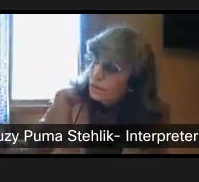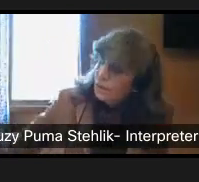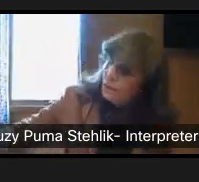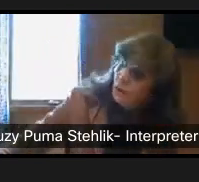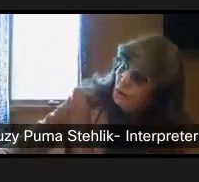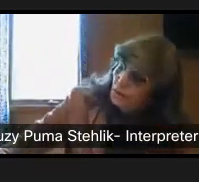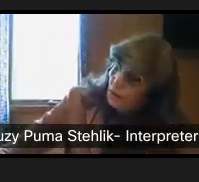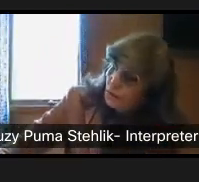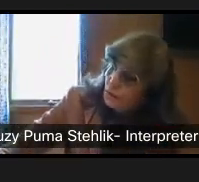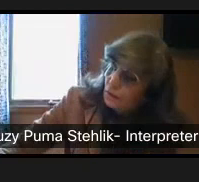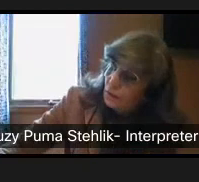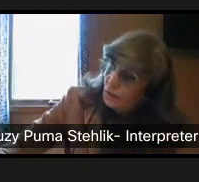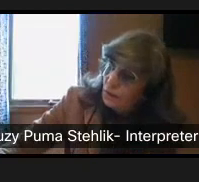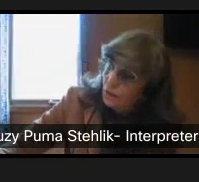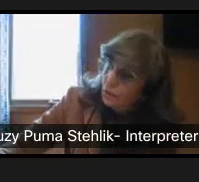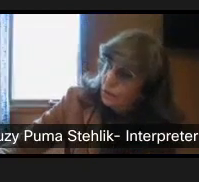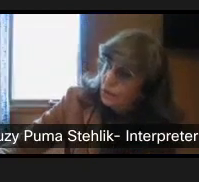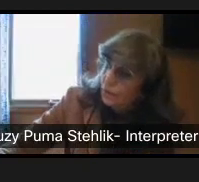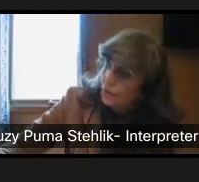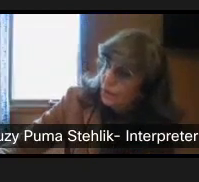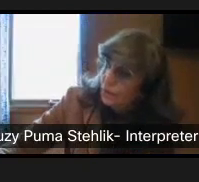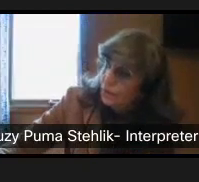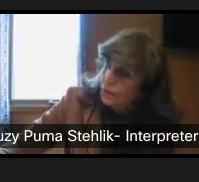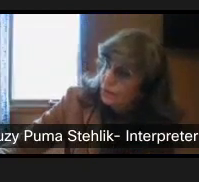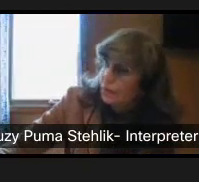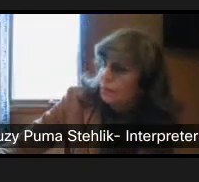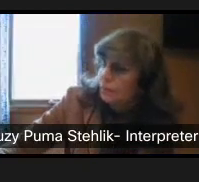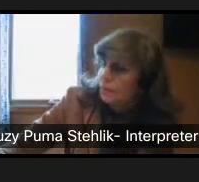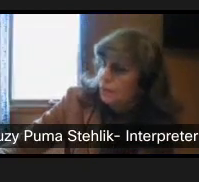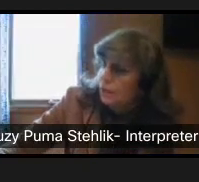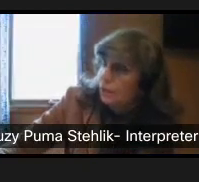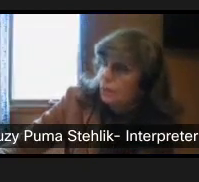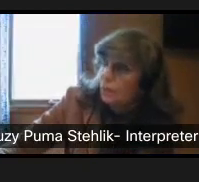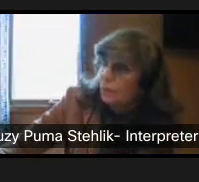Okay or.